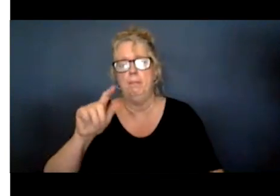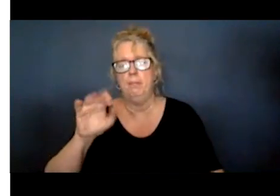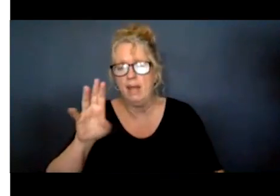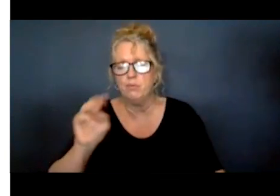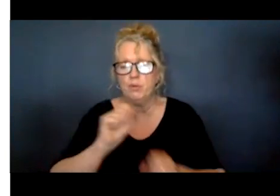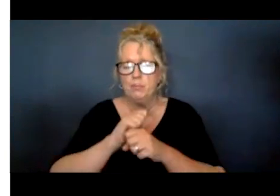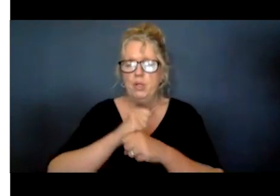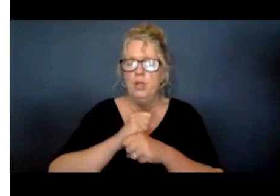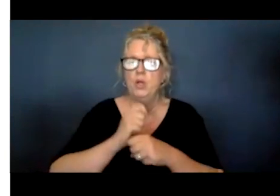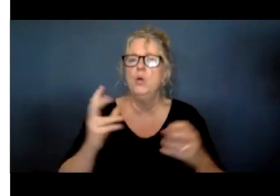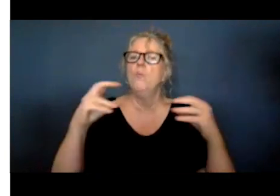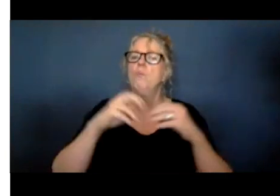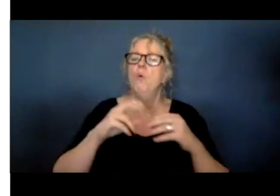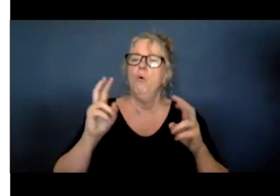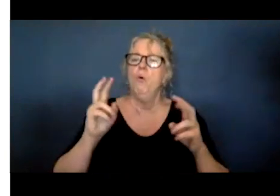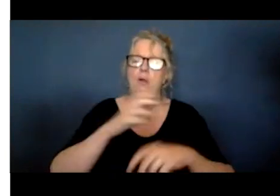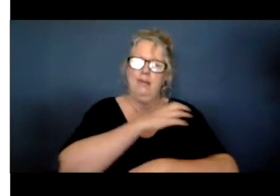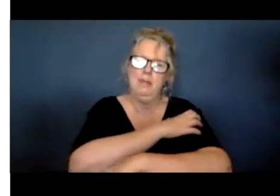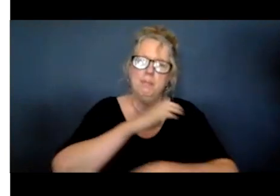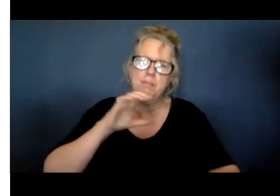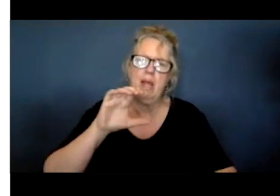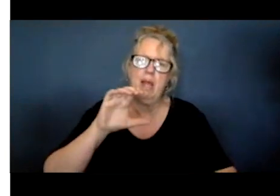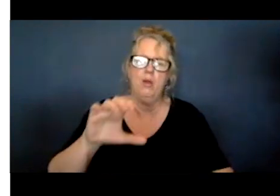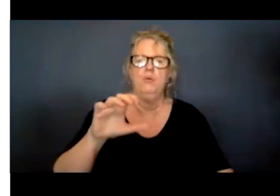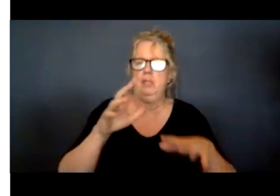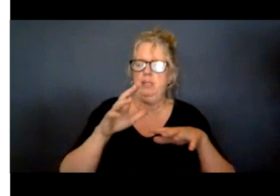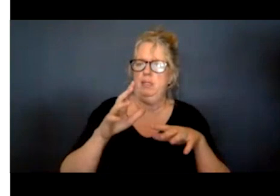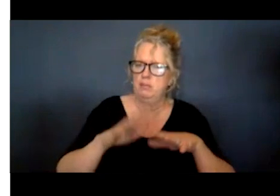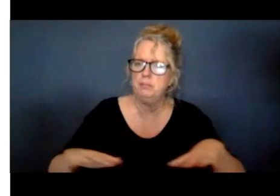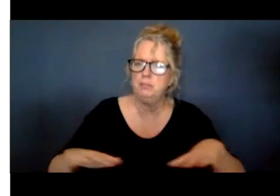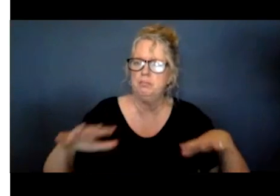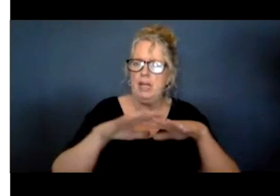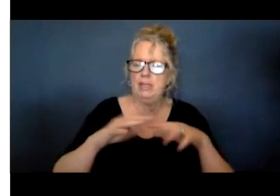a more empowering technology landscape. They're breaking down barriers through